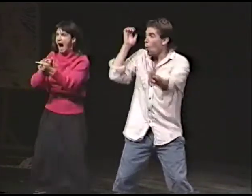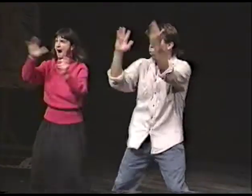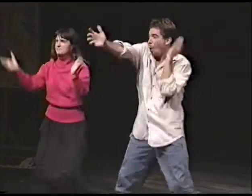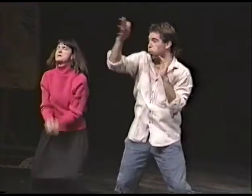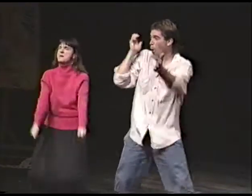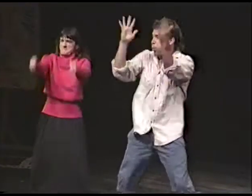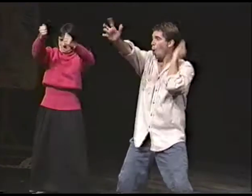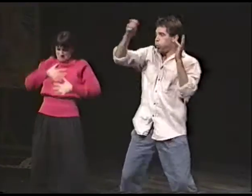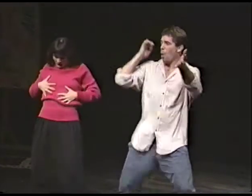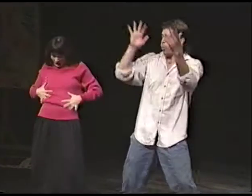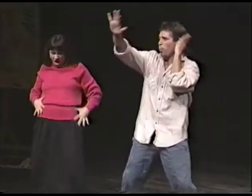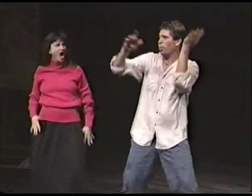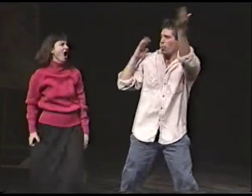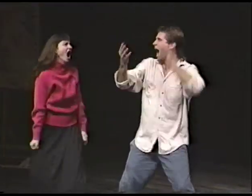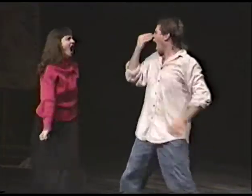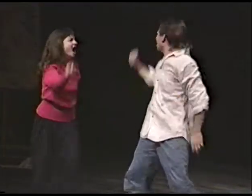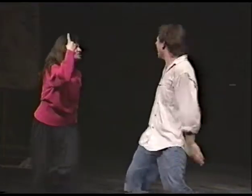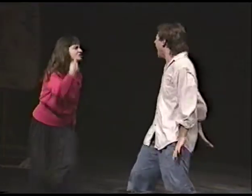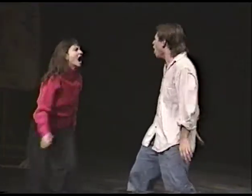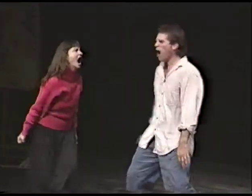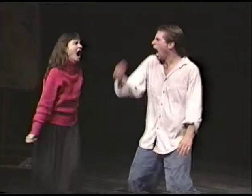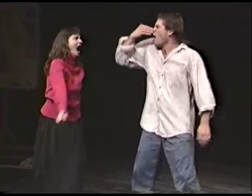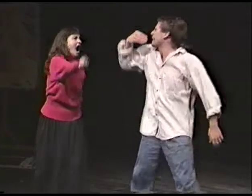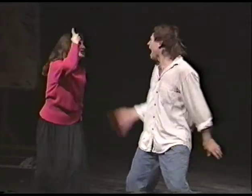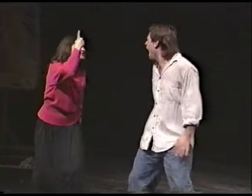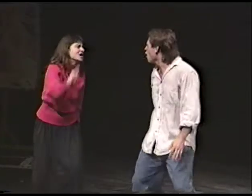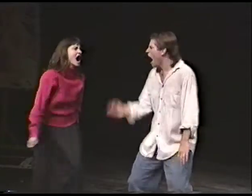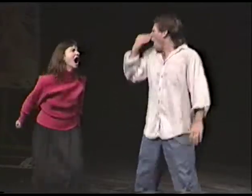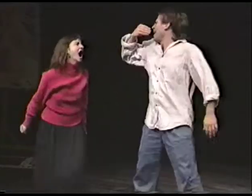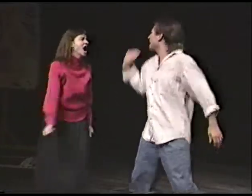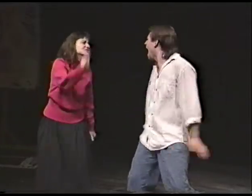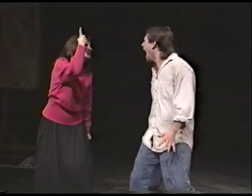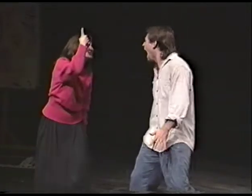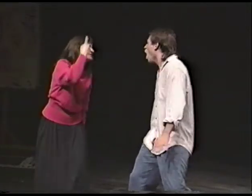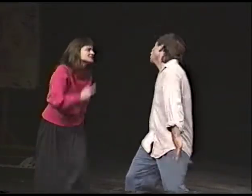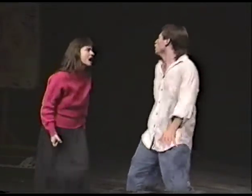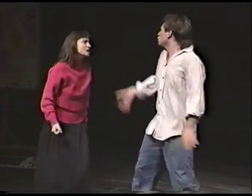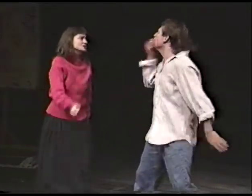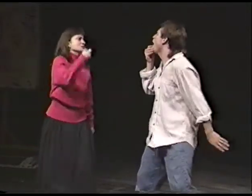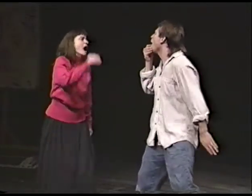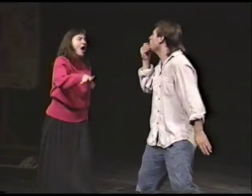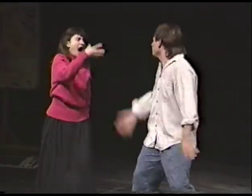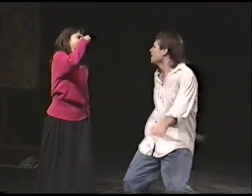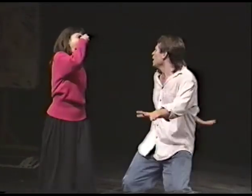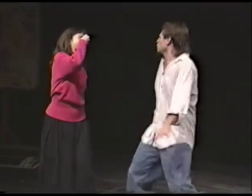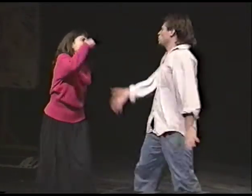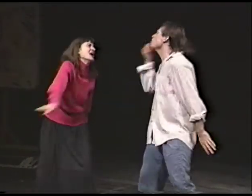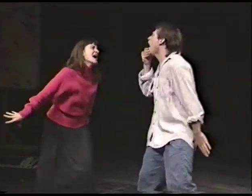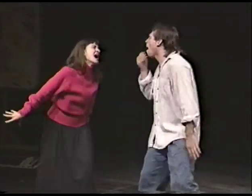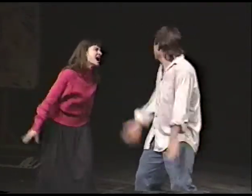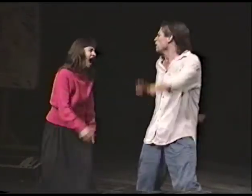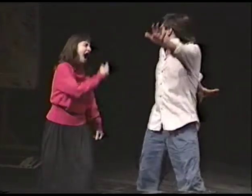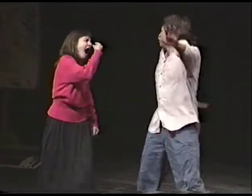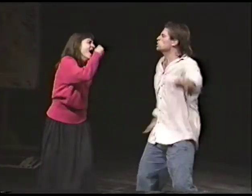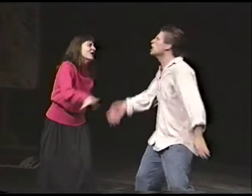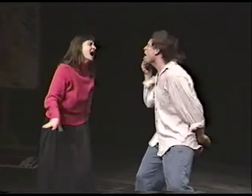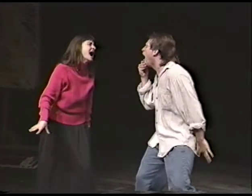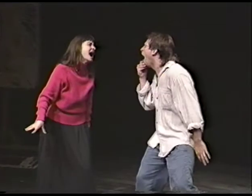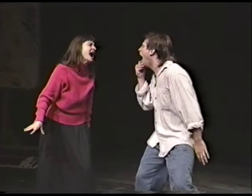Trees-- Hamburg. blurring by. Splat! I don't care! I don't understand! I don't care! I don't understand! I don't care! I don't understand you! I don't care! Shut up! I don't understand you! I don't care. Shut up!